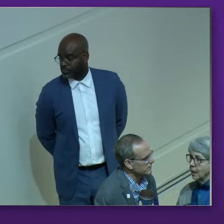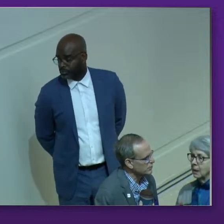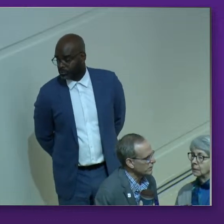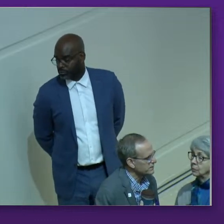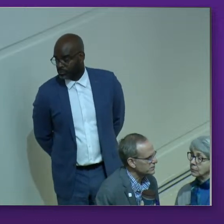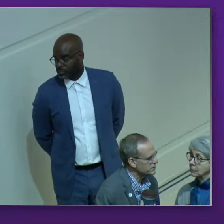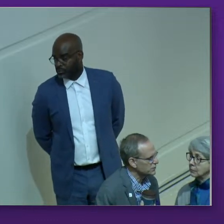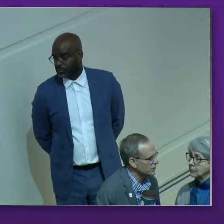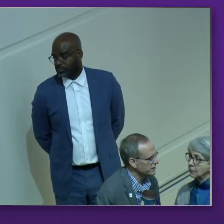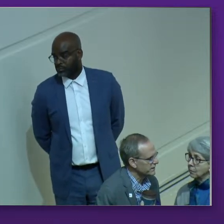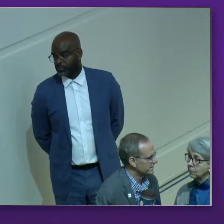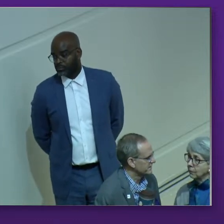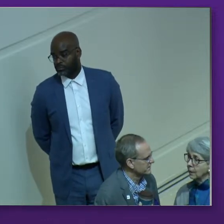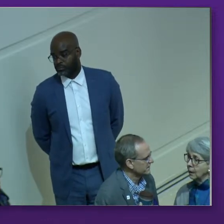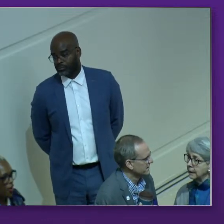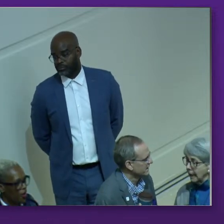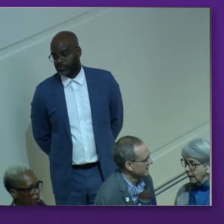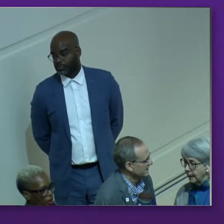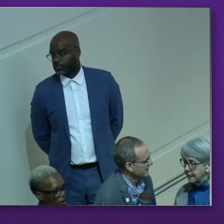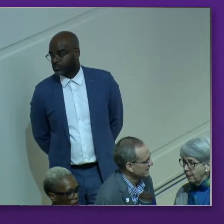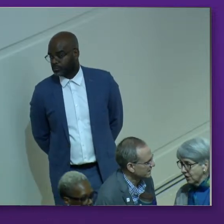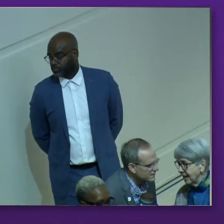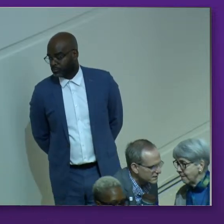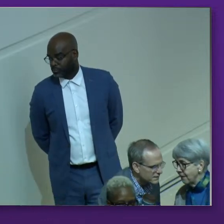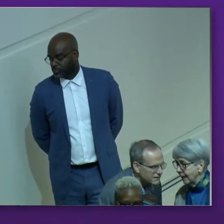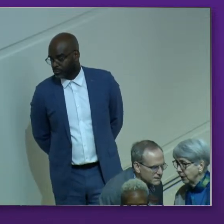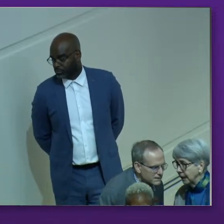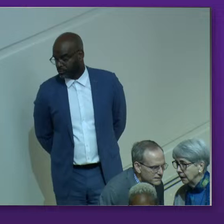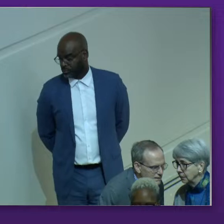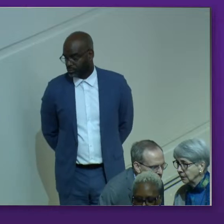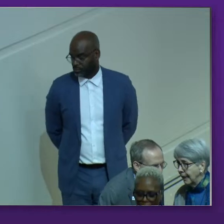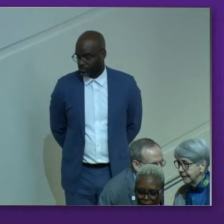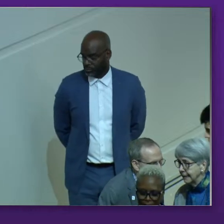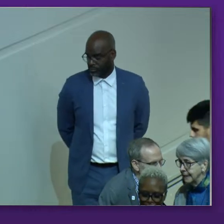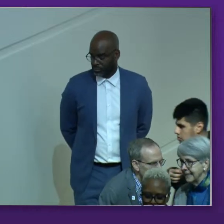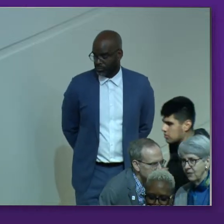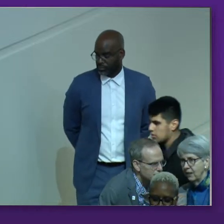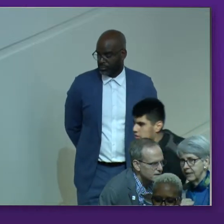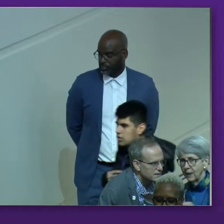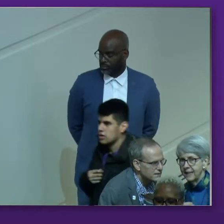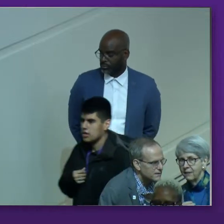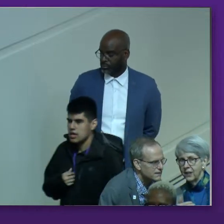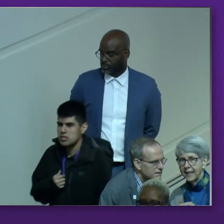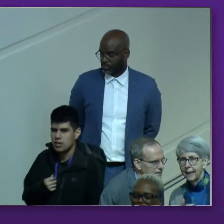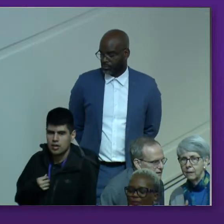SO APPRECIATIVE OF AT THE SMALLEST THING THAT YOU DO. YOU GET A NOTE THANKING YOU.